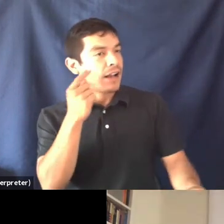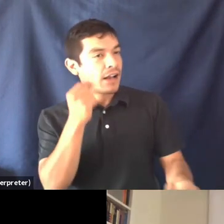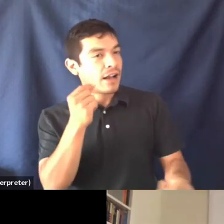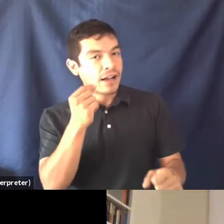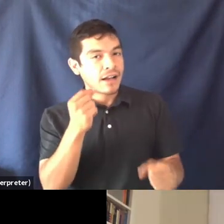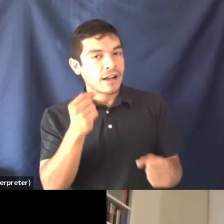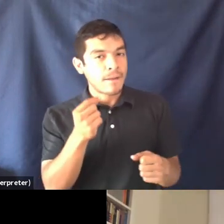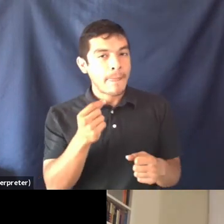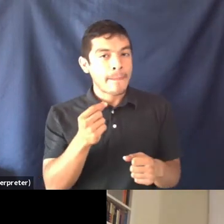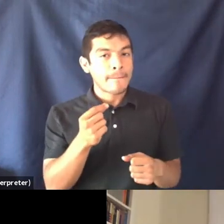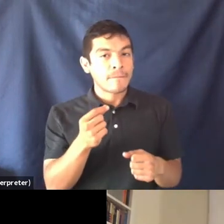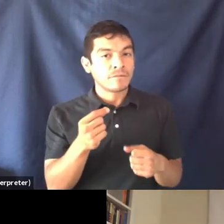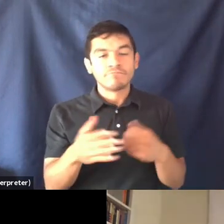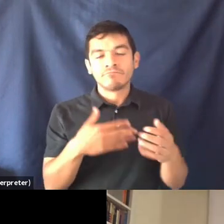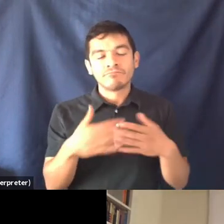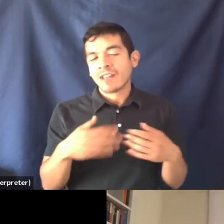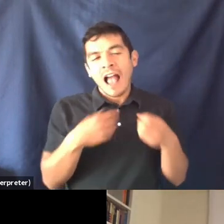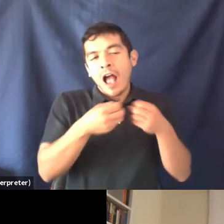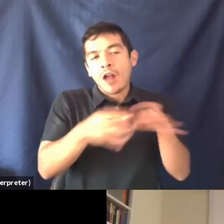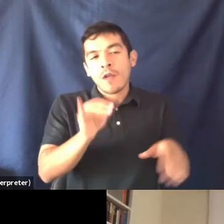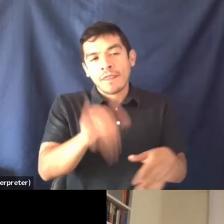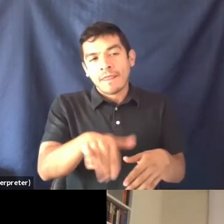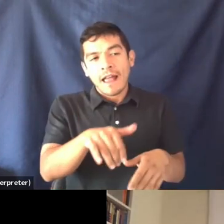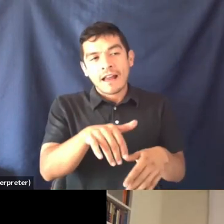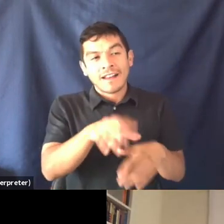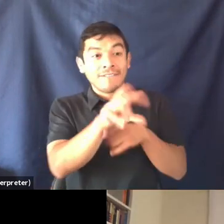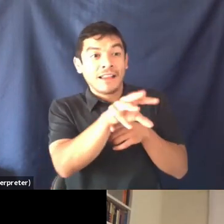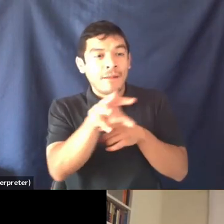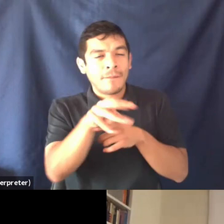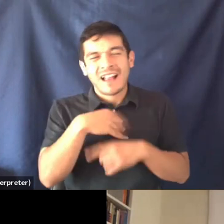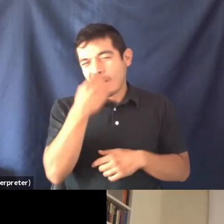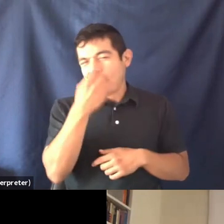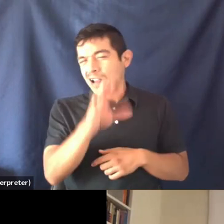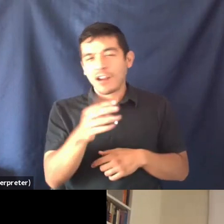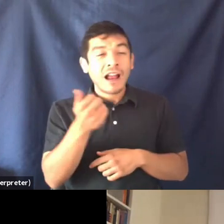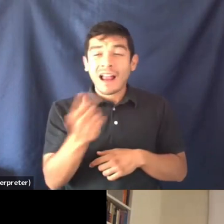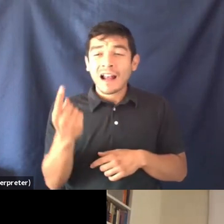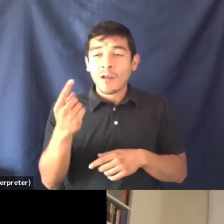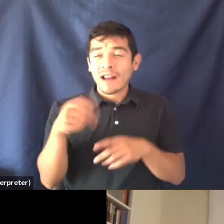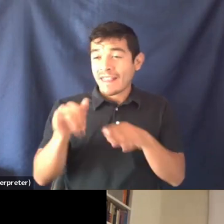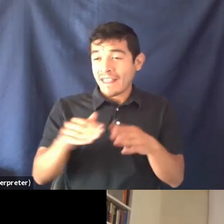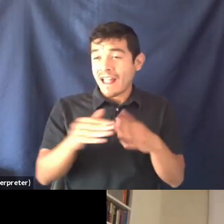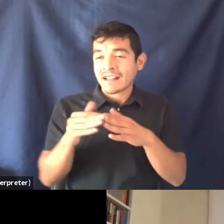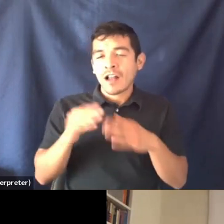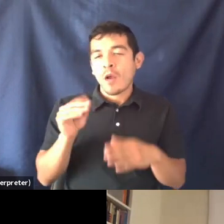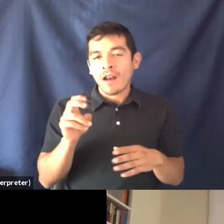you know, potentially dramatic footage. But to me, you know, anyone in that city would have intervened. And so I felt if I was witnessing this